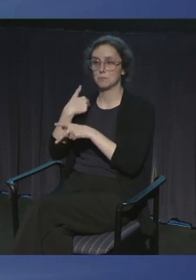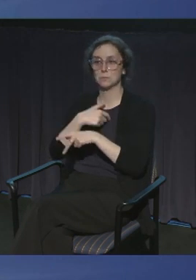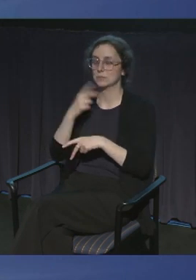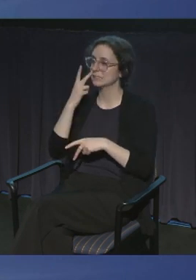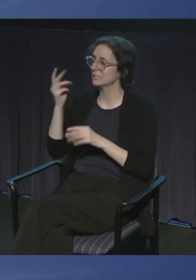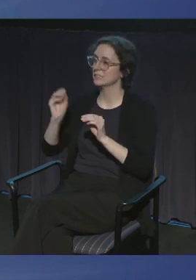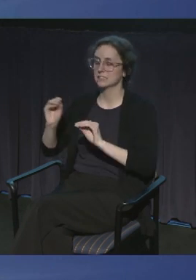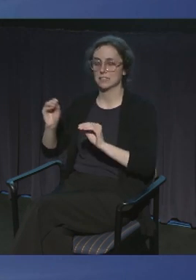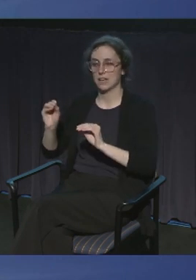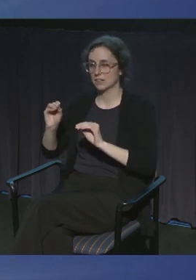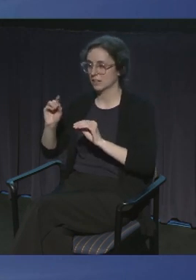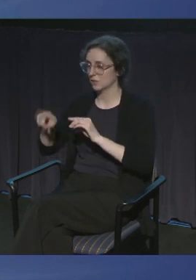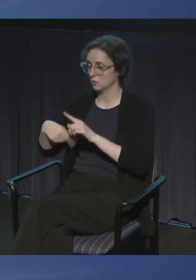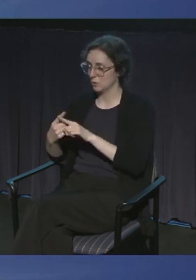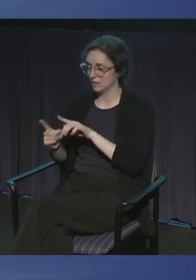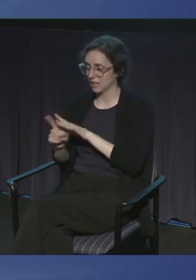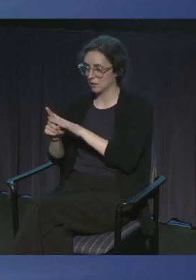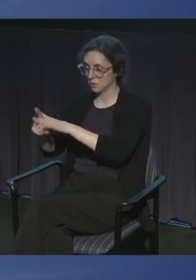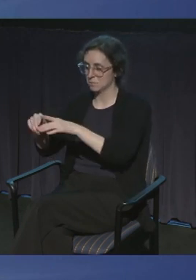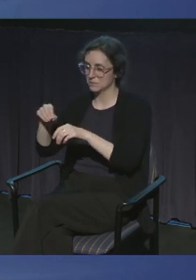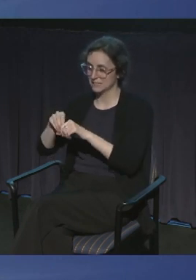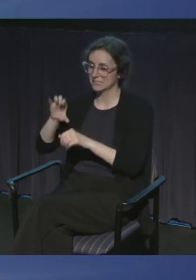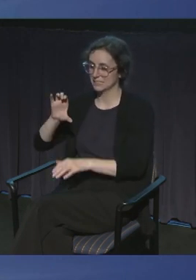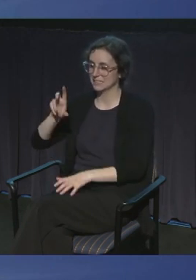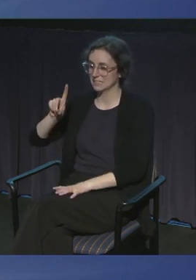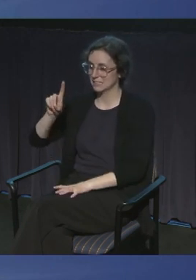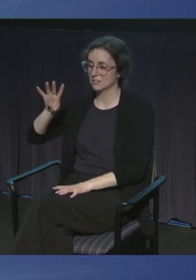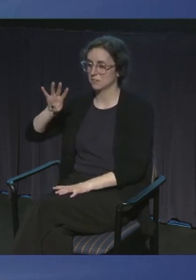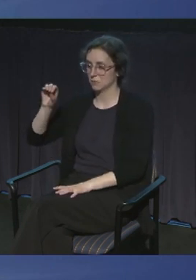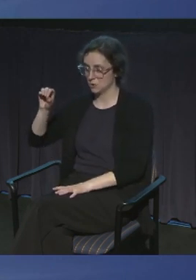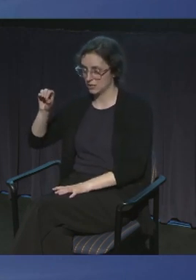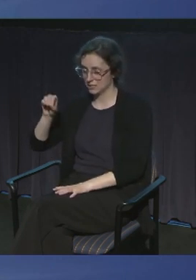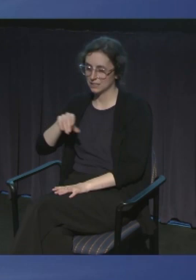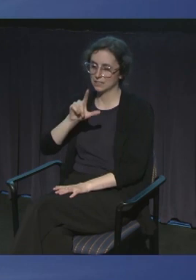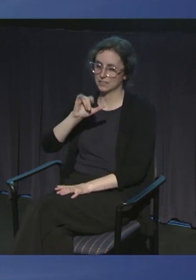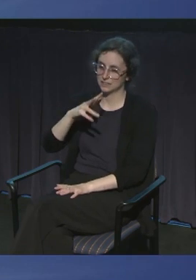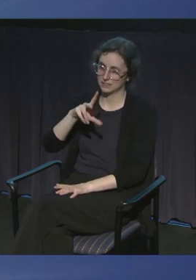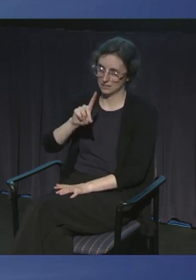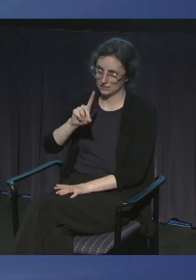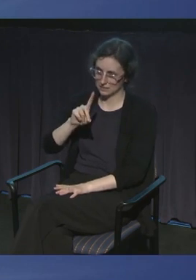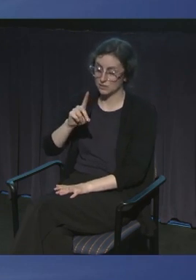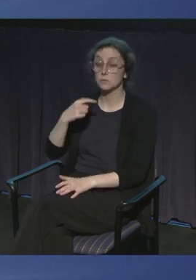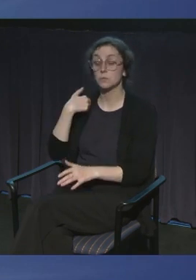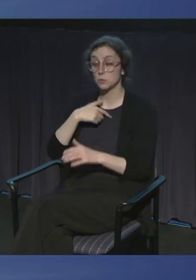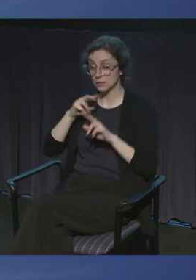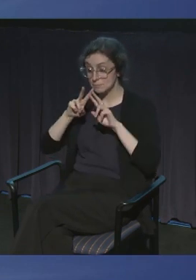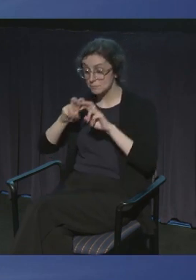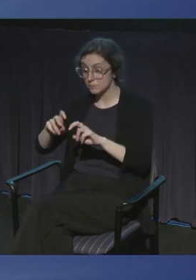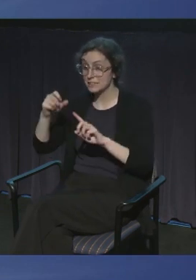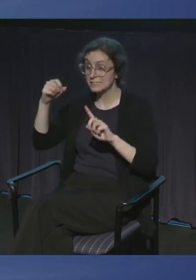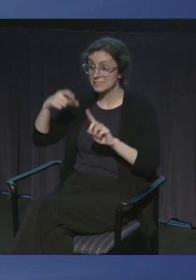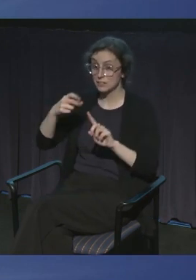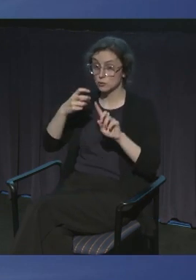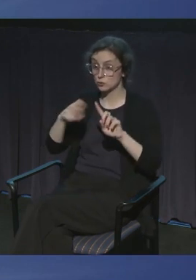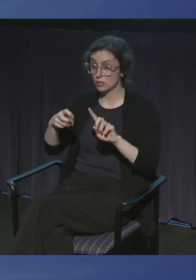THE SIGNALS IN CIITA AND -- WE LOOK FOR SIGNAL TRANSDUCTION